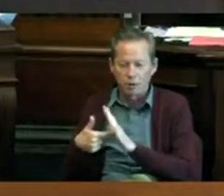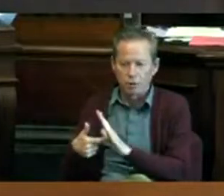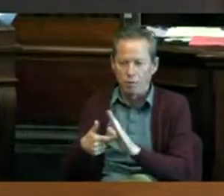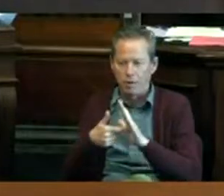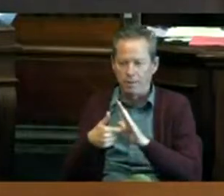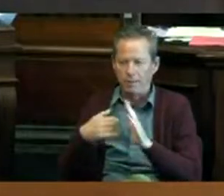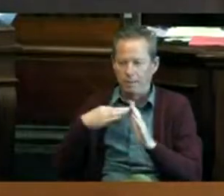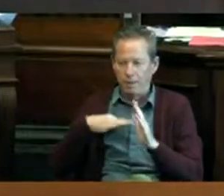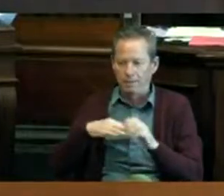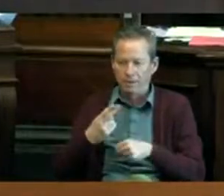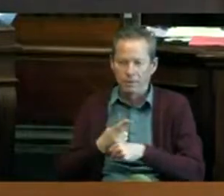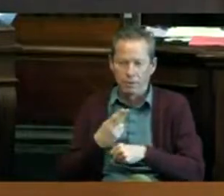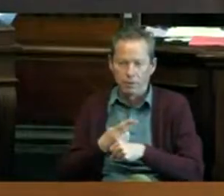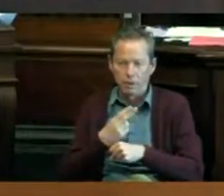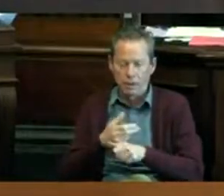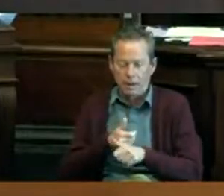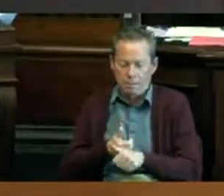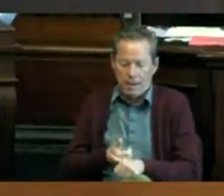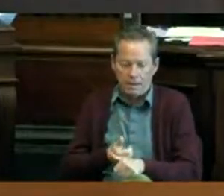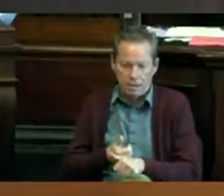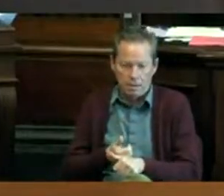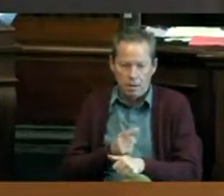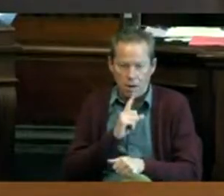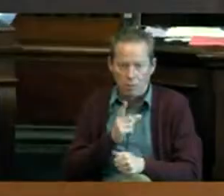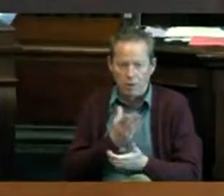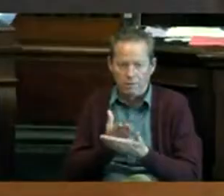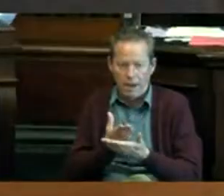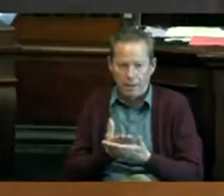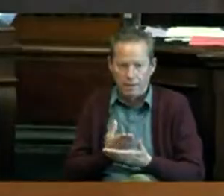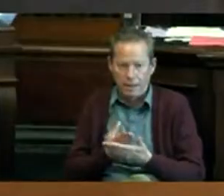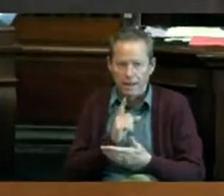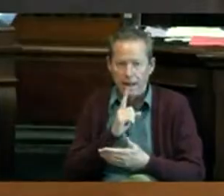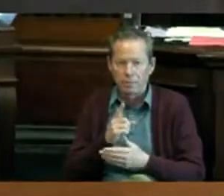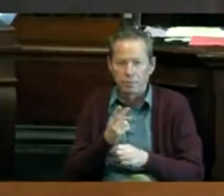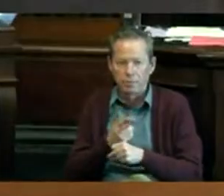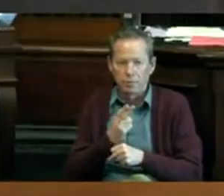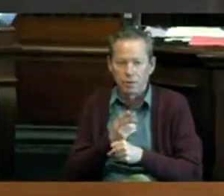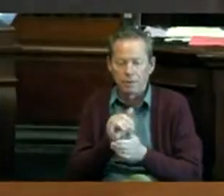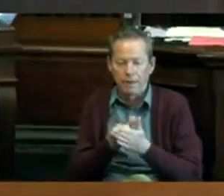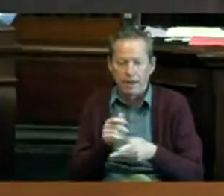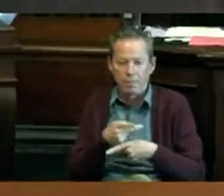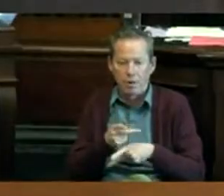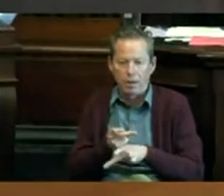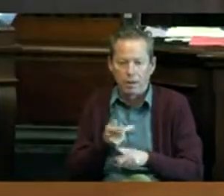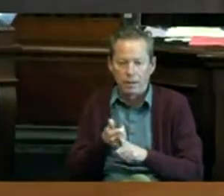presenting this solution to other city departments, showing